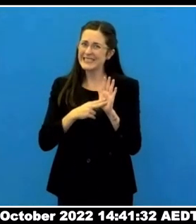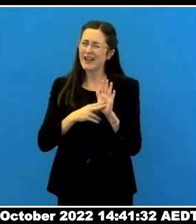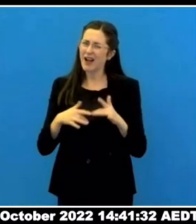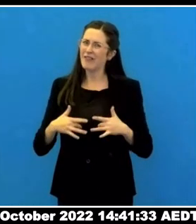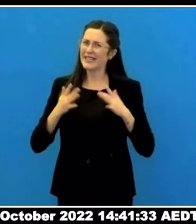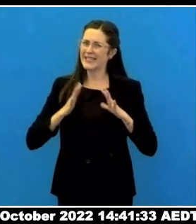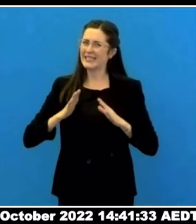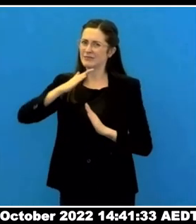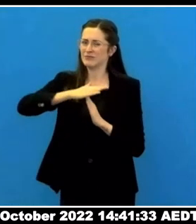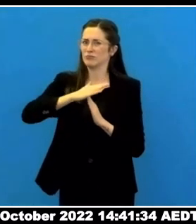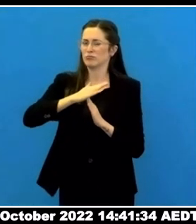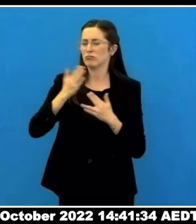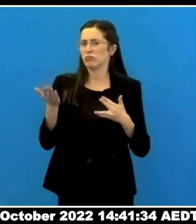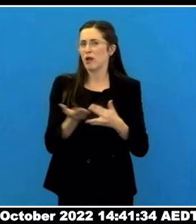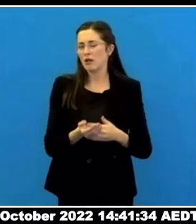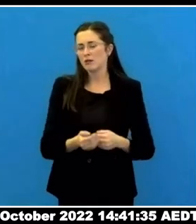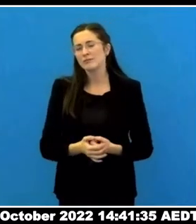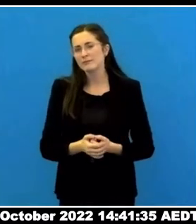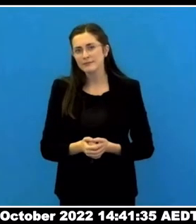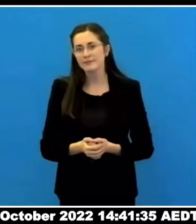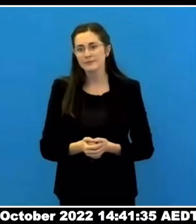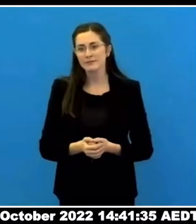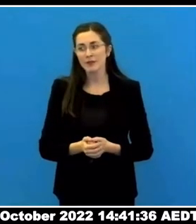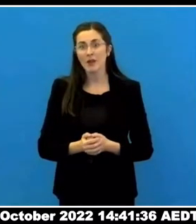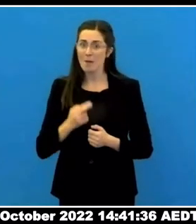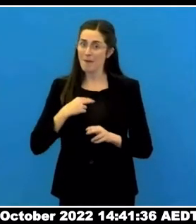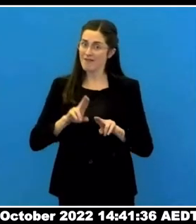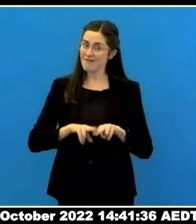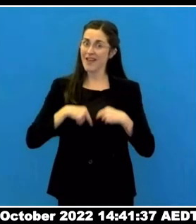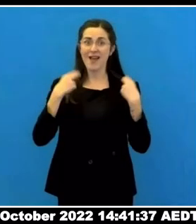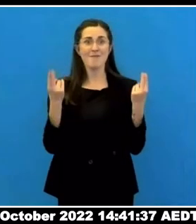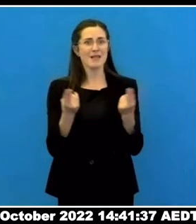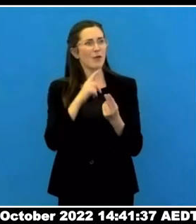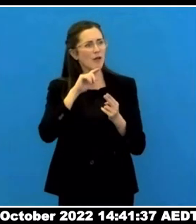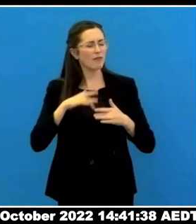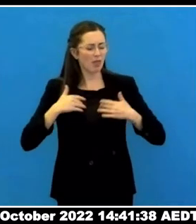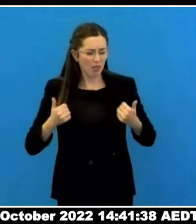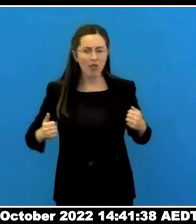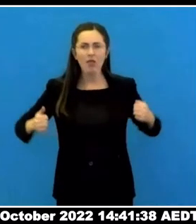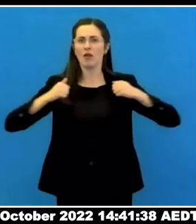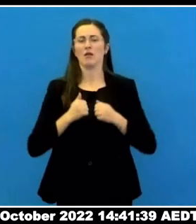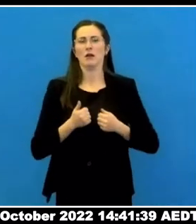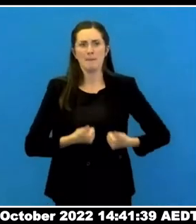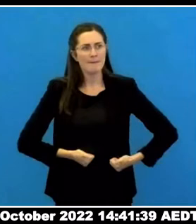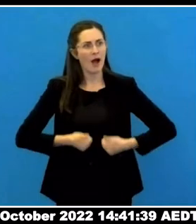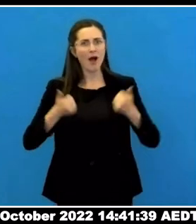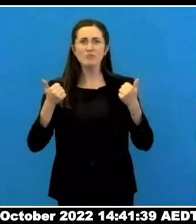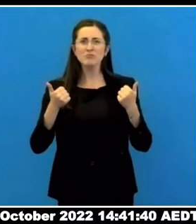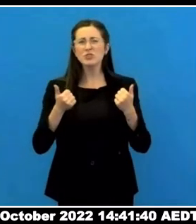It would make a big difference to our family's wellbeing if my husband and I could have an occasional break